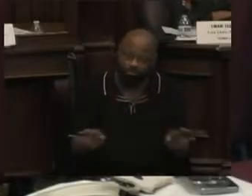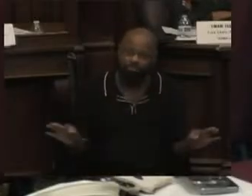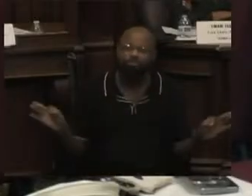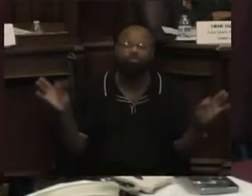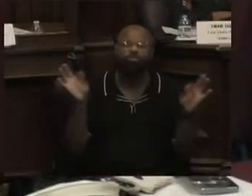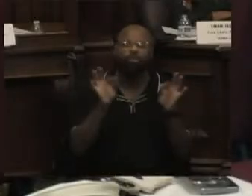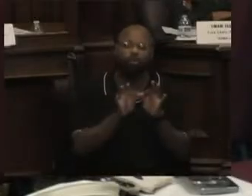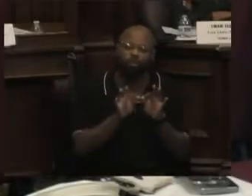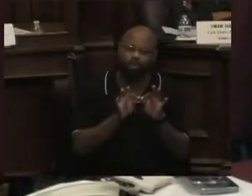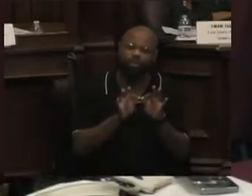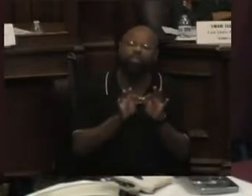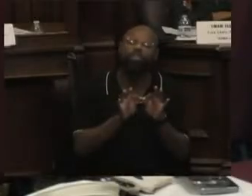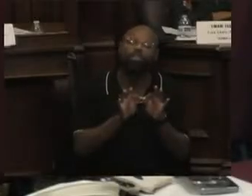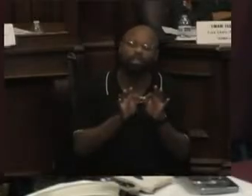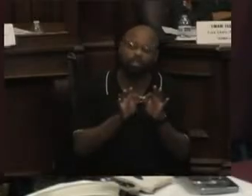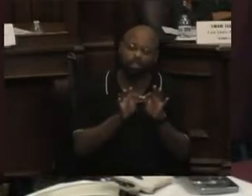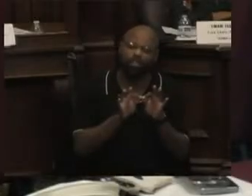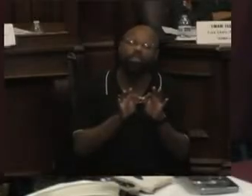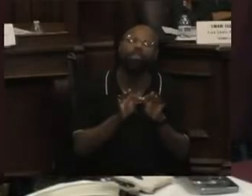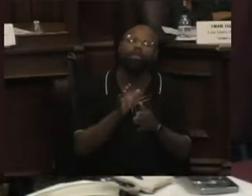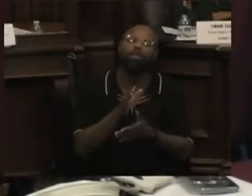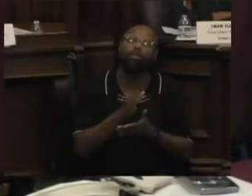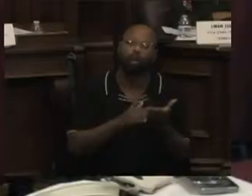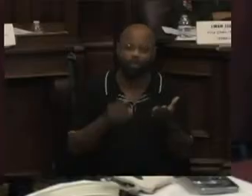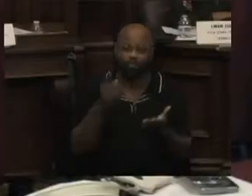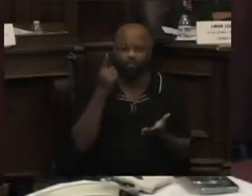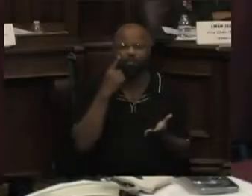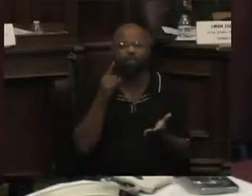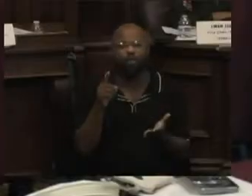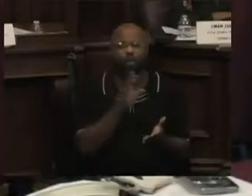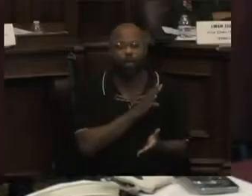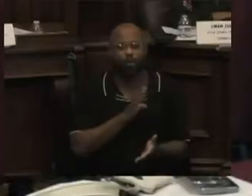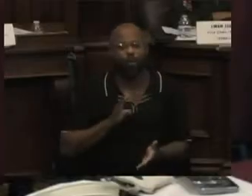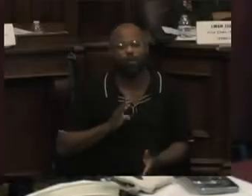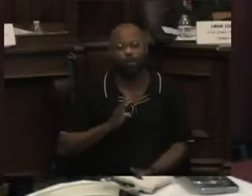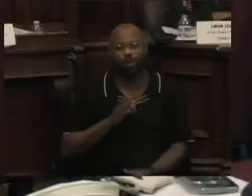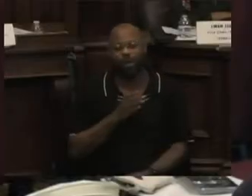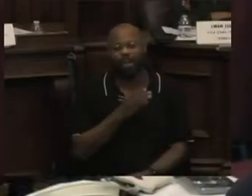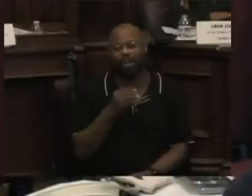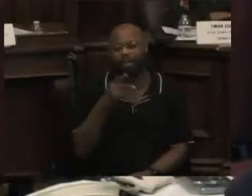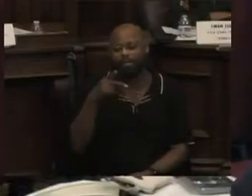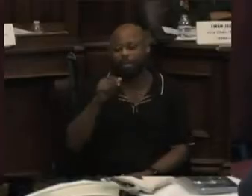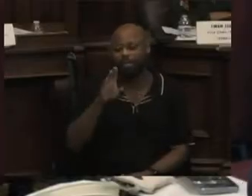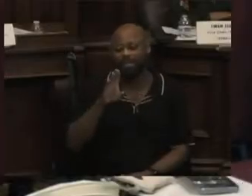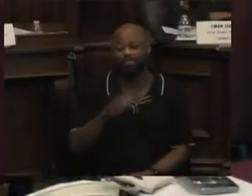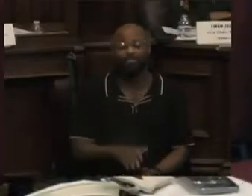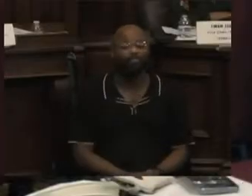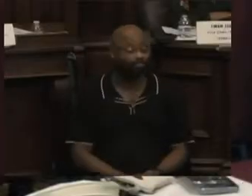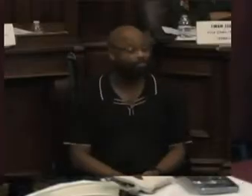is with this. I think it's a